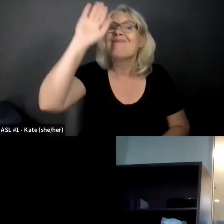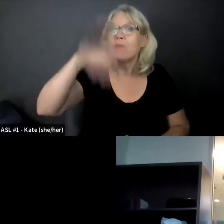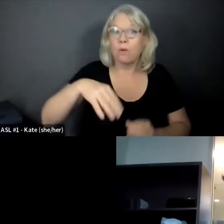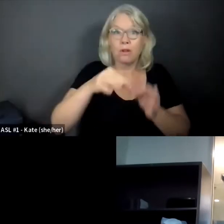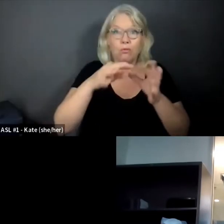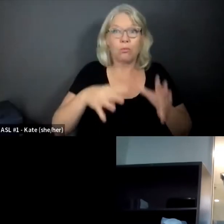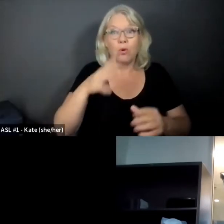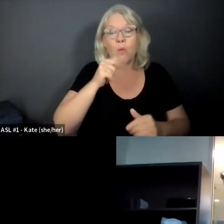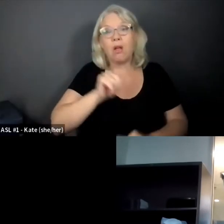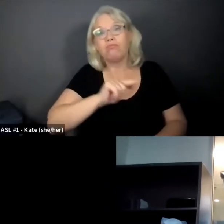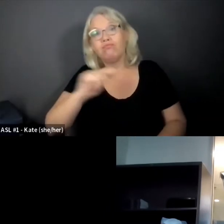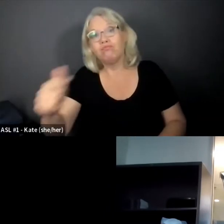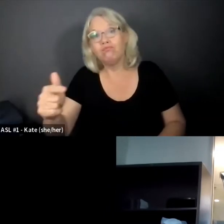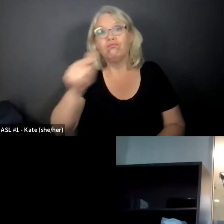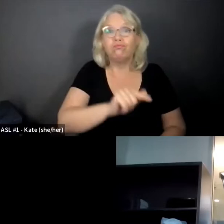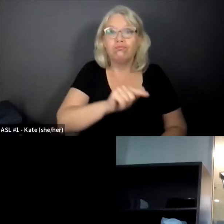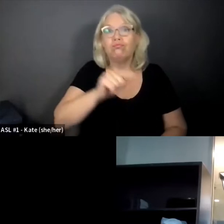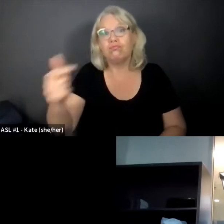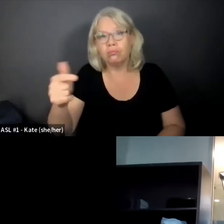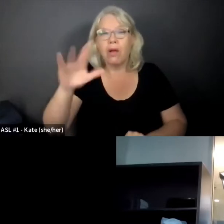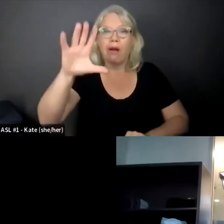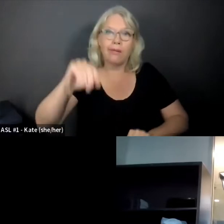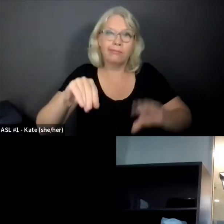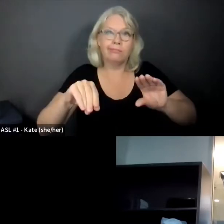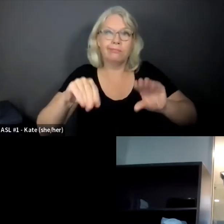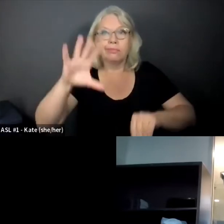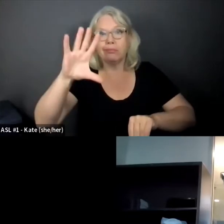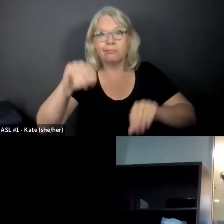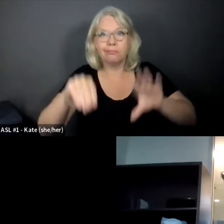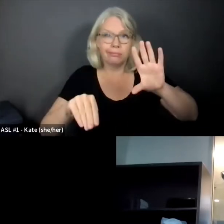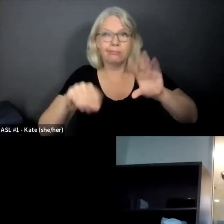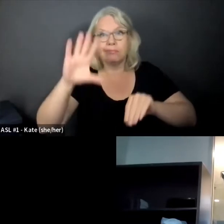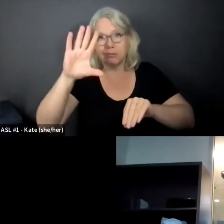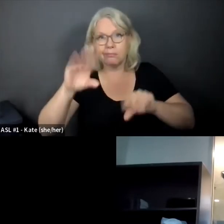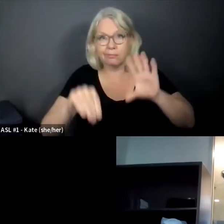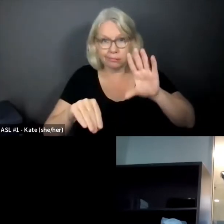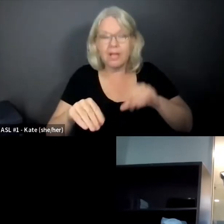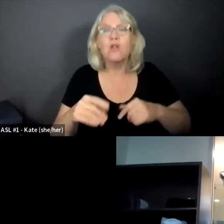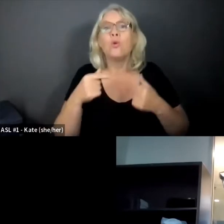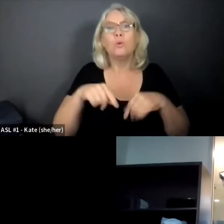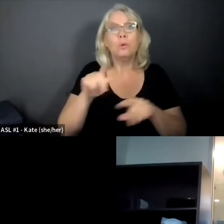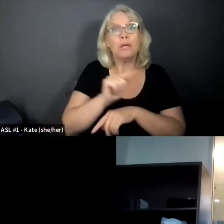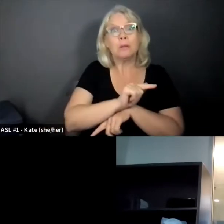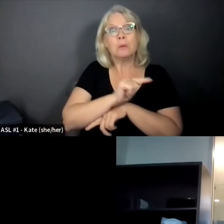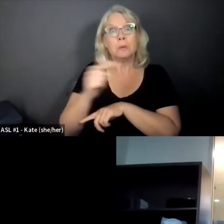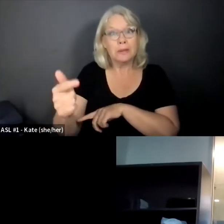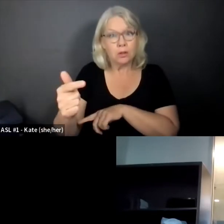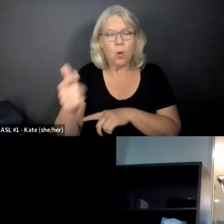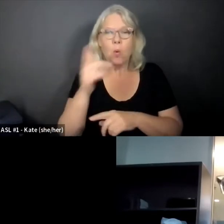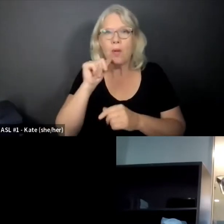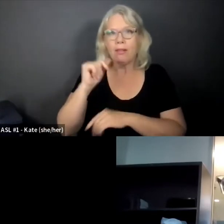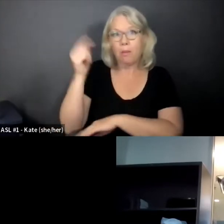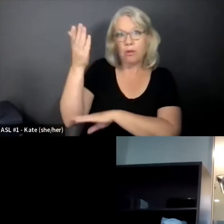AT THIS TIME, WE WILL PAUSE THE PRESENTATION TO ALLOW PARTICIPANTS TO PIN THE NEW VIDEO